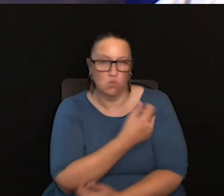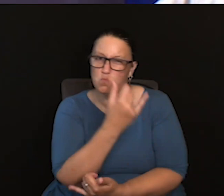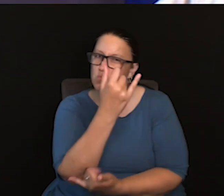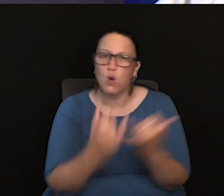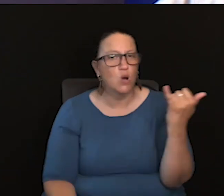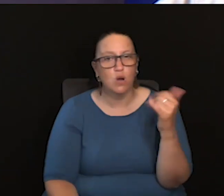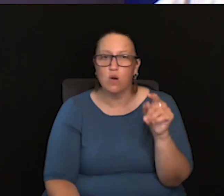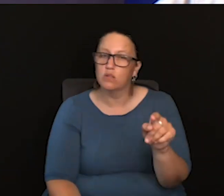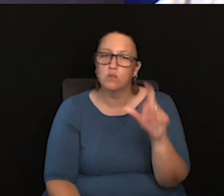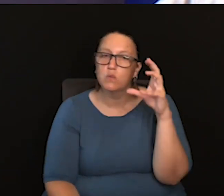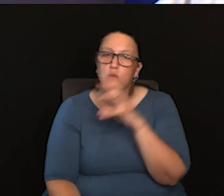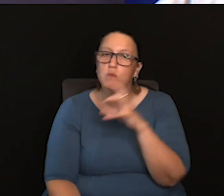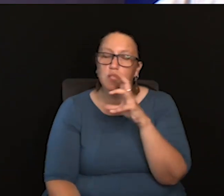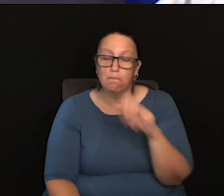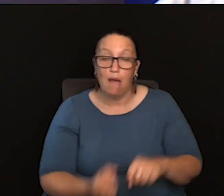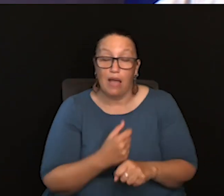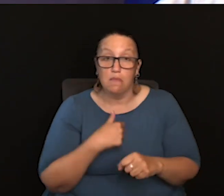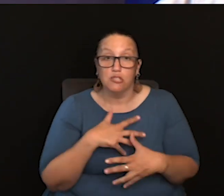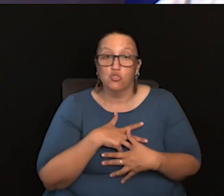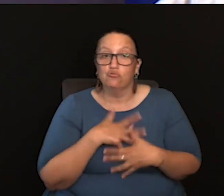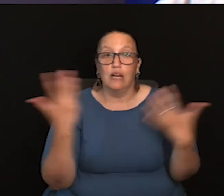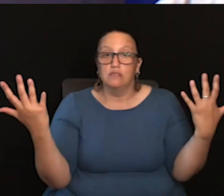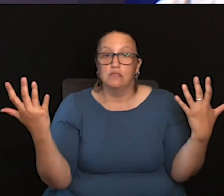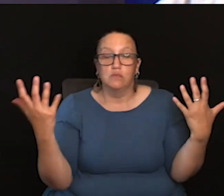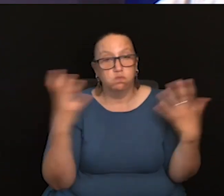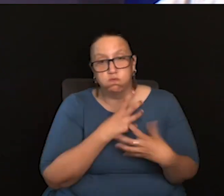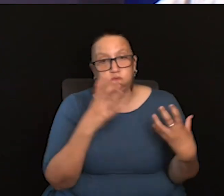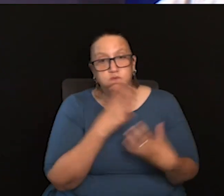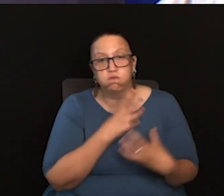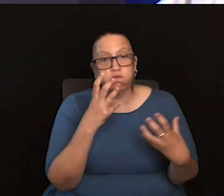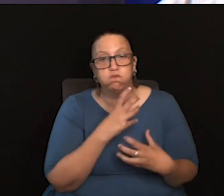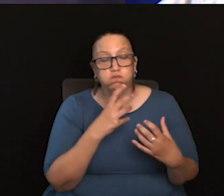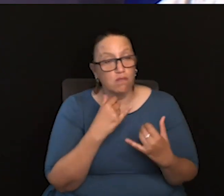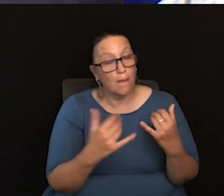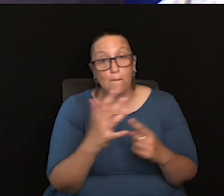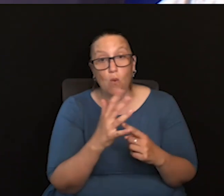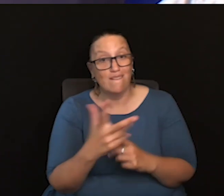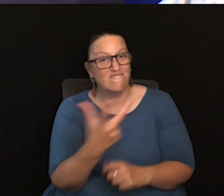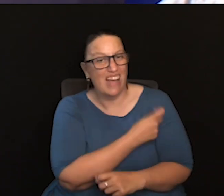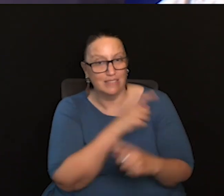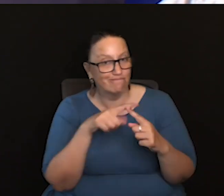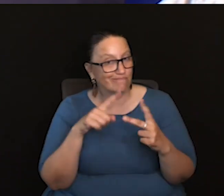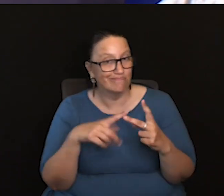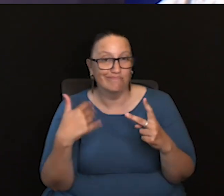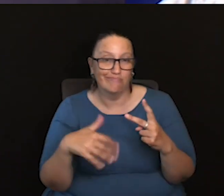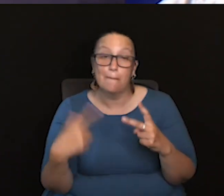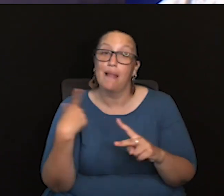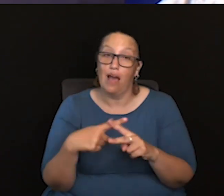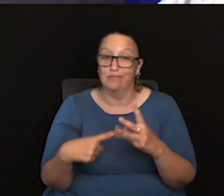but also the added protection from the boosters in order to prevent some of this loss of life that we've been seeing.